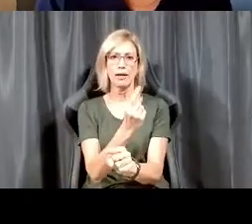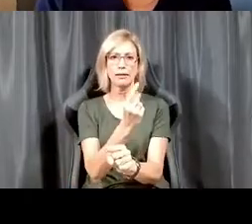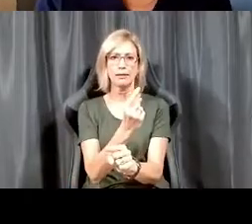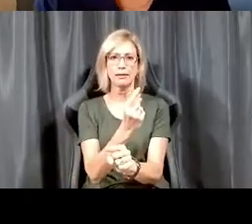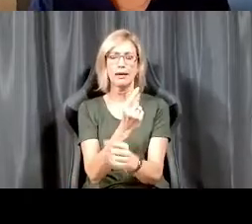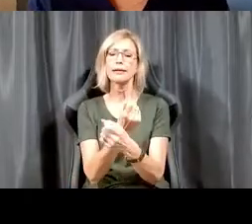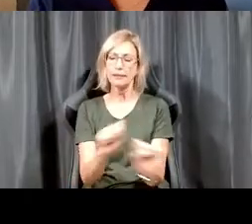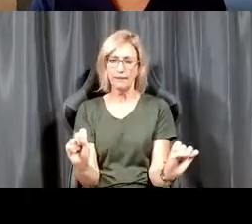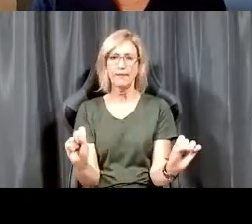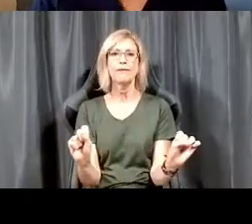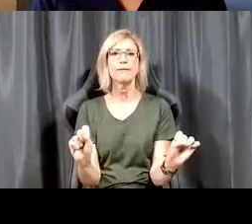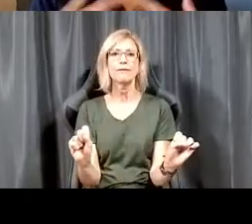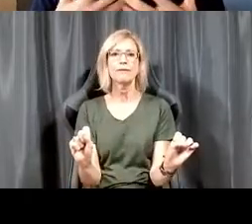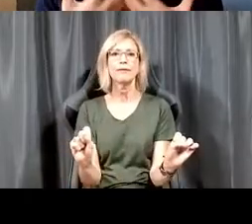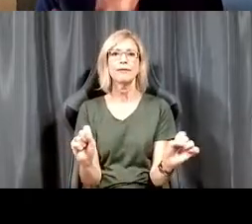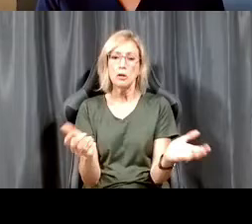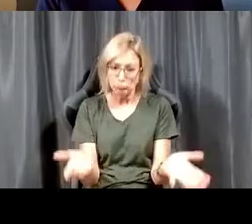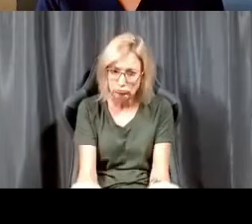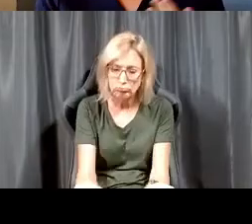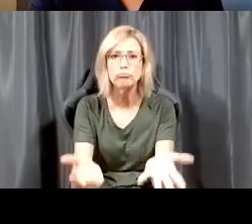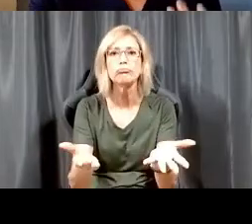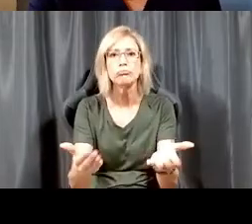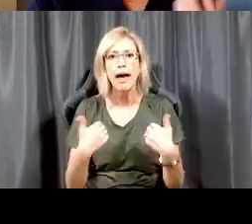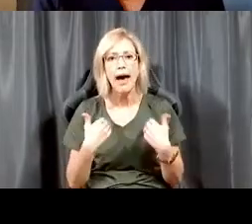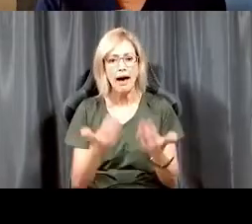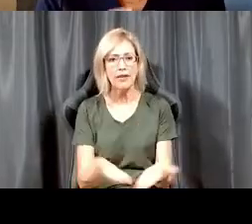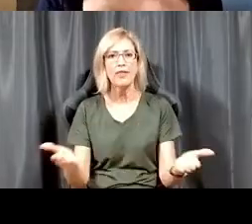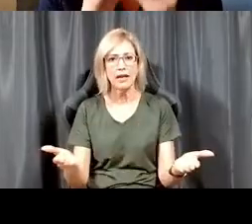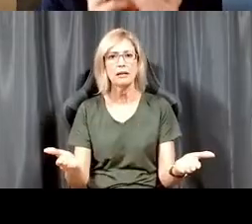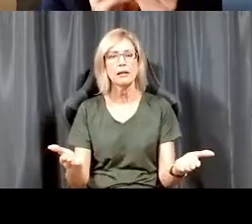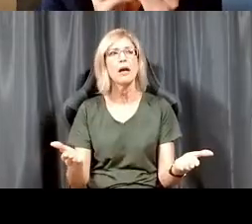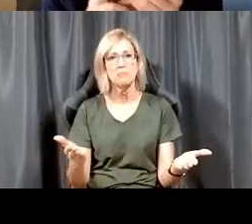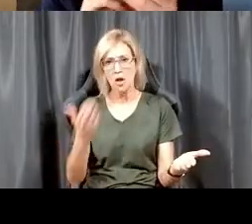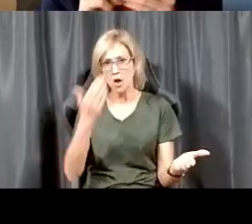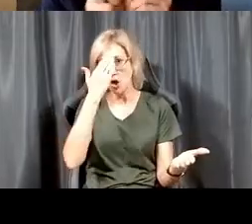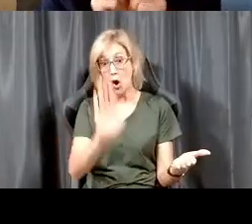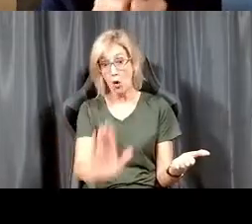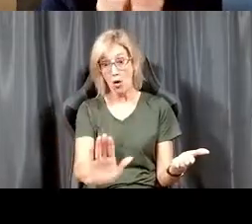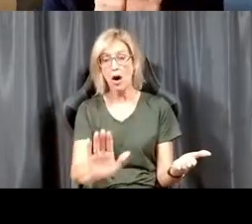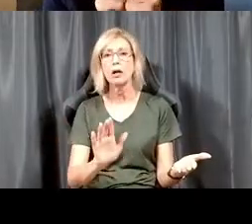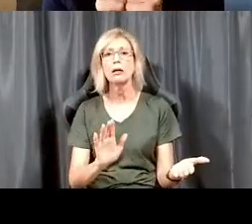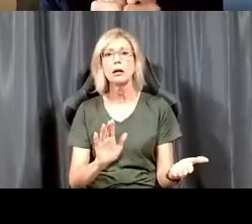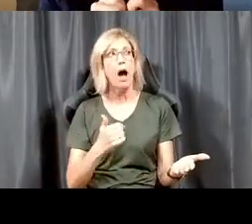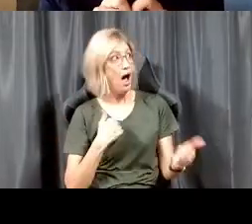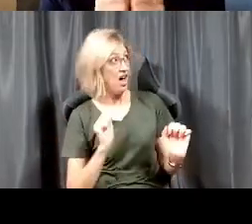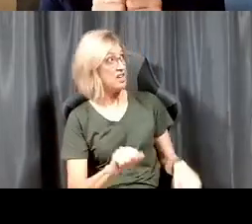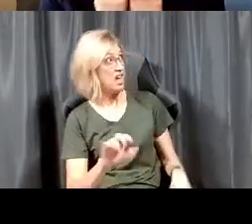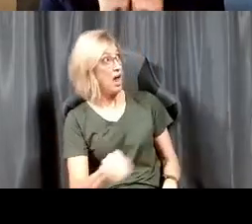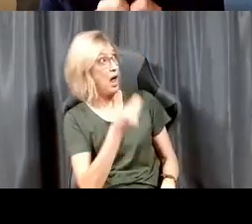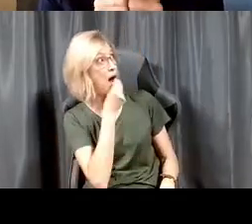them. We let them have objects that they know this thing is mine. And I can put this in my mouth and it's safe